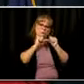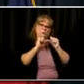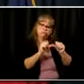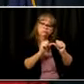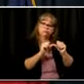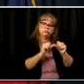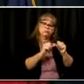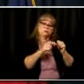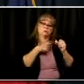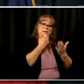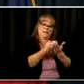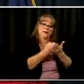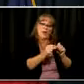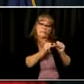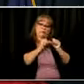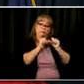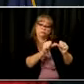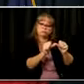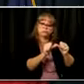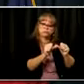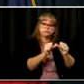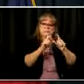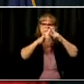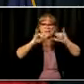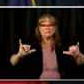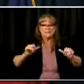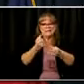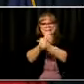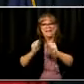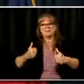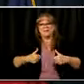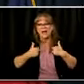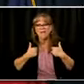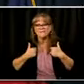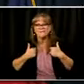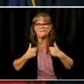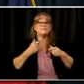the best ways to do that we're strongly supportive of of whenever you're around others and you know